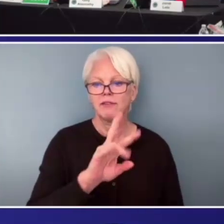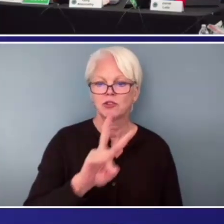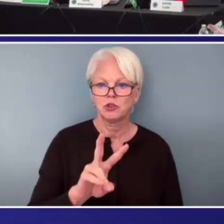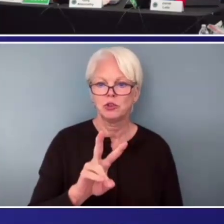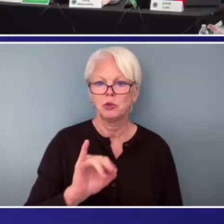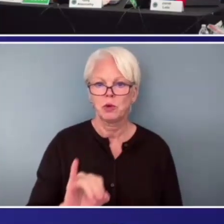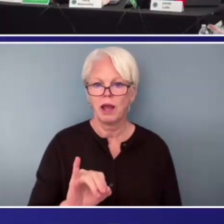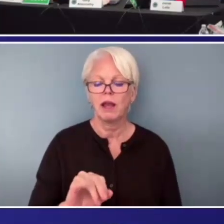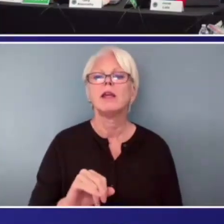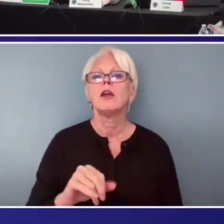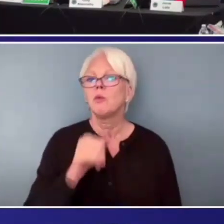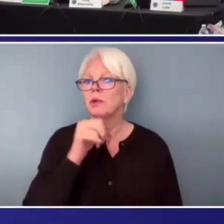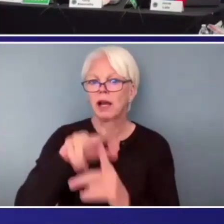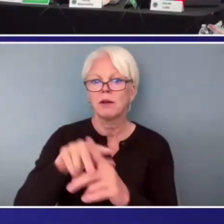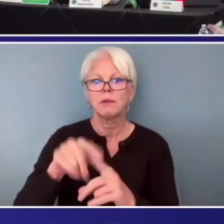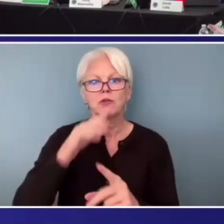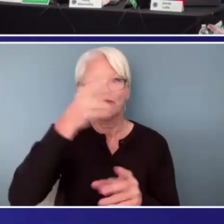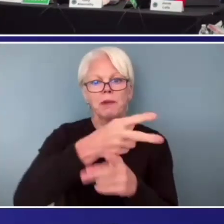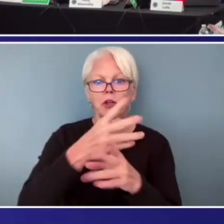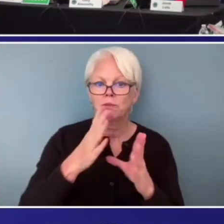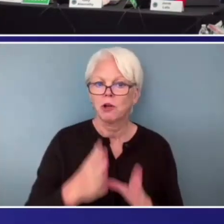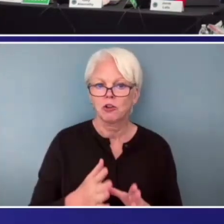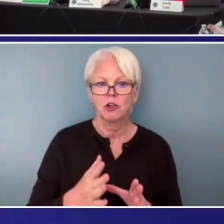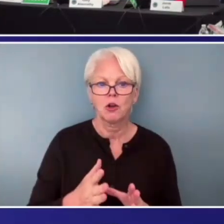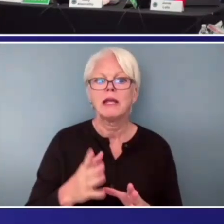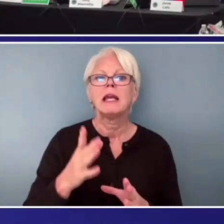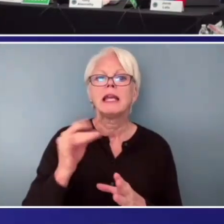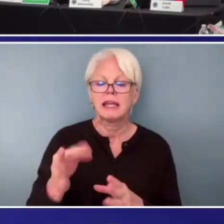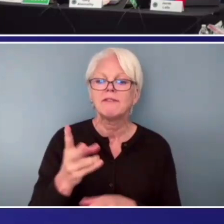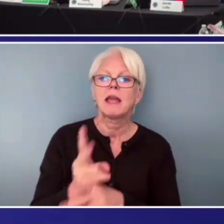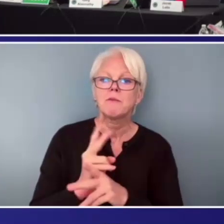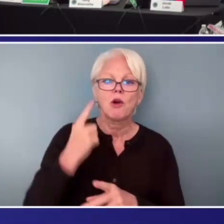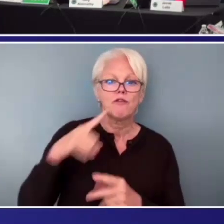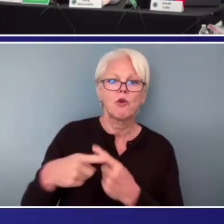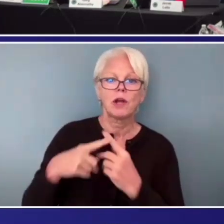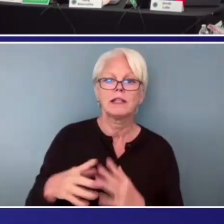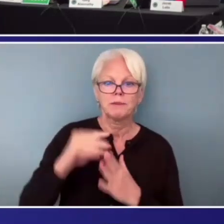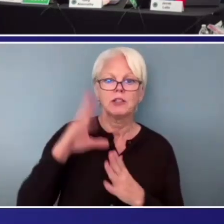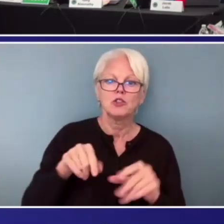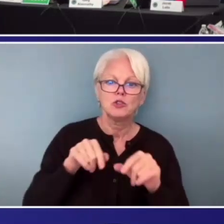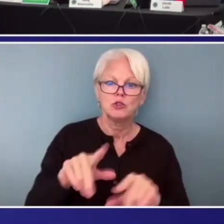applicable to parent borrowers who borrowed a loan on behalf of a dependent student during the period of student's expected